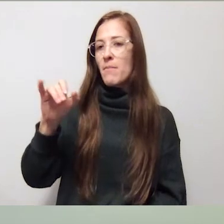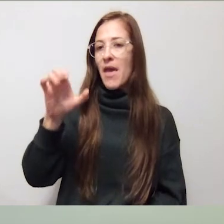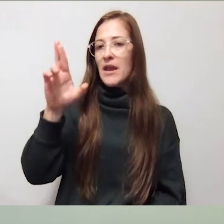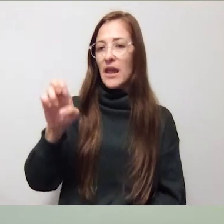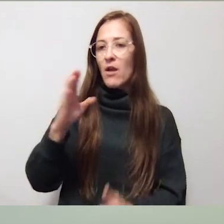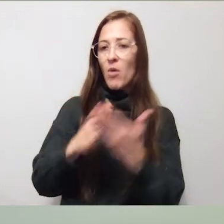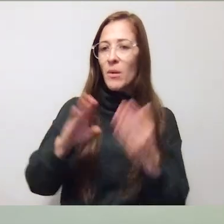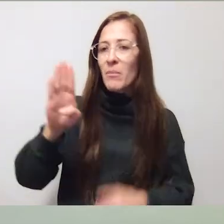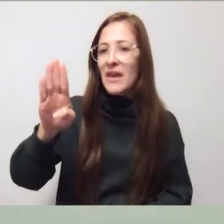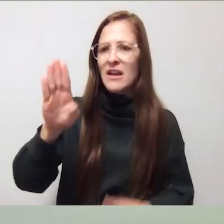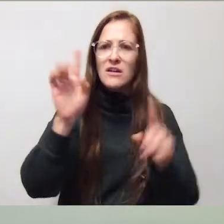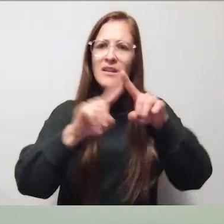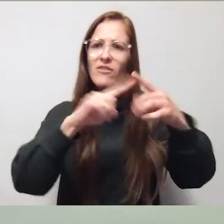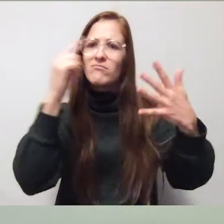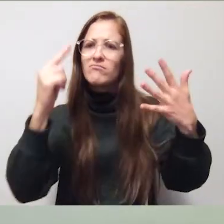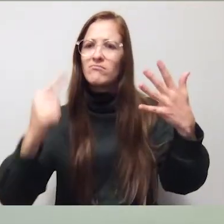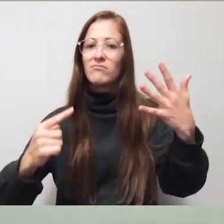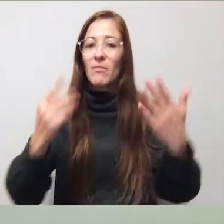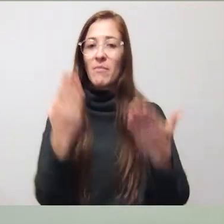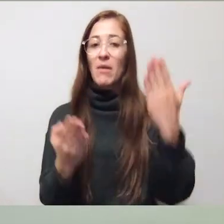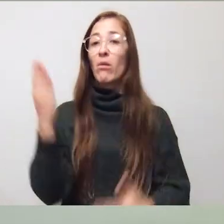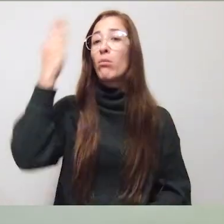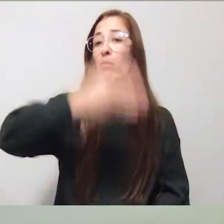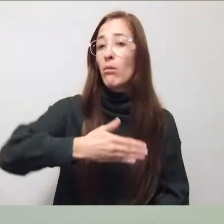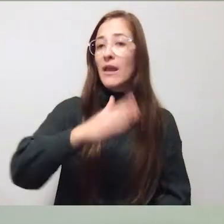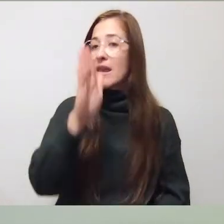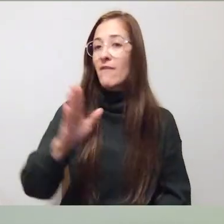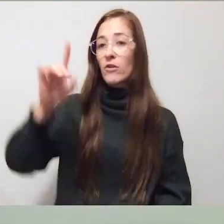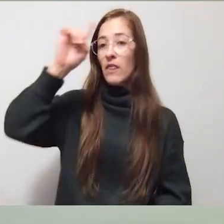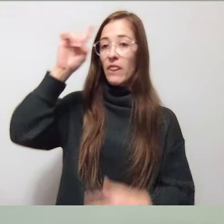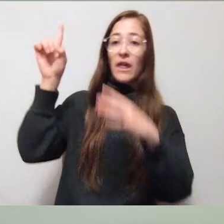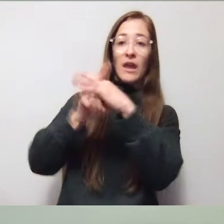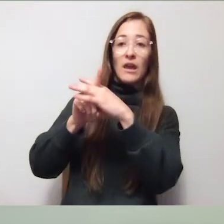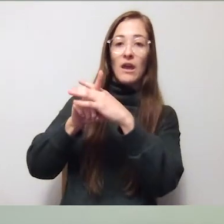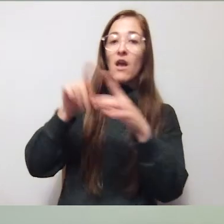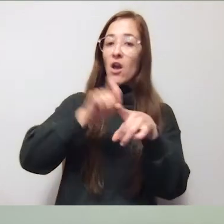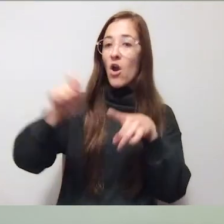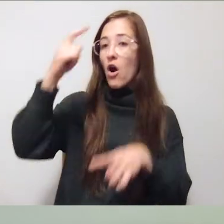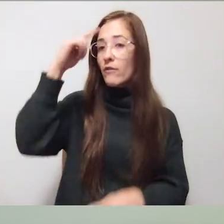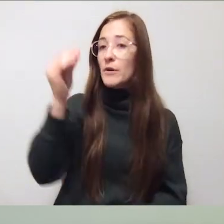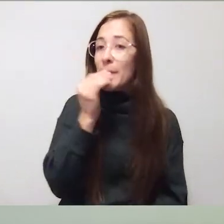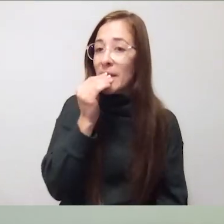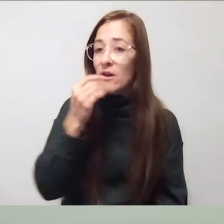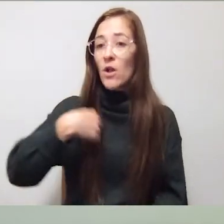all of these things that they might never have thought of, they call for the meal. We assess the individual holistically,